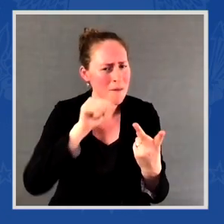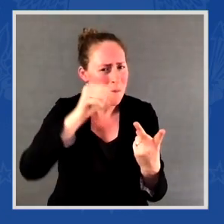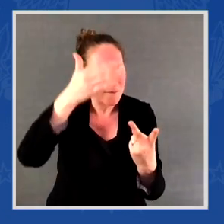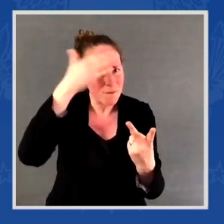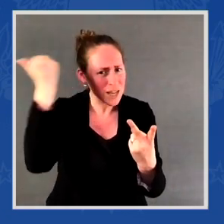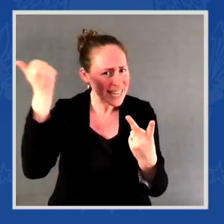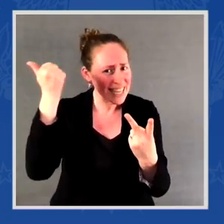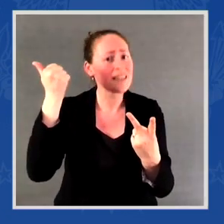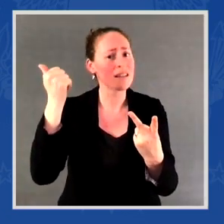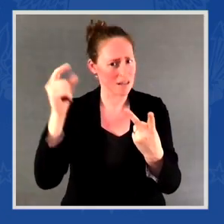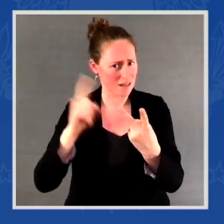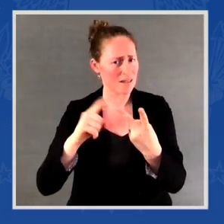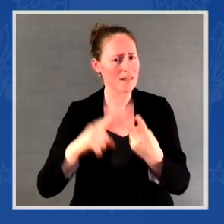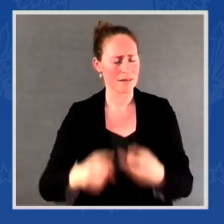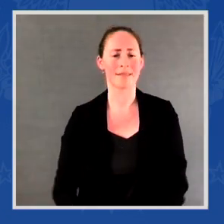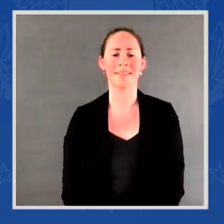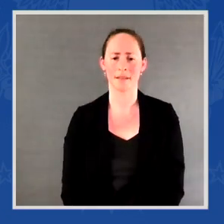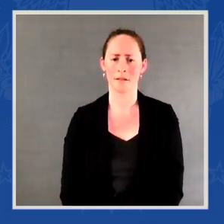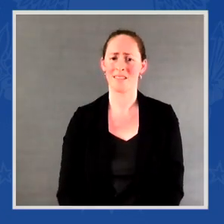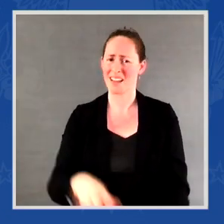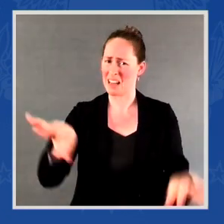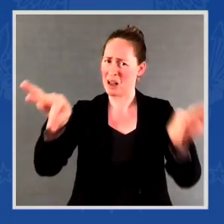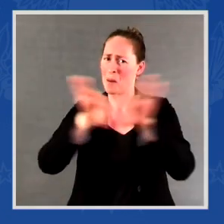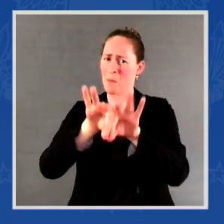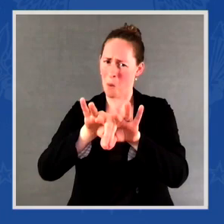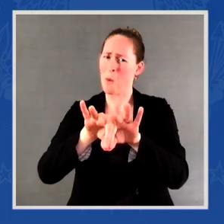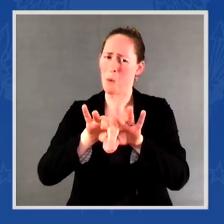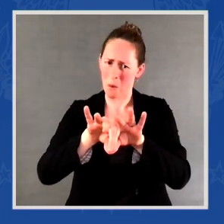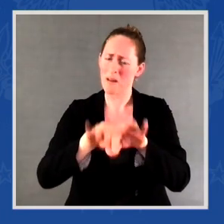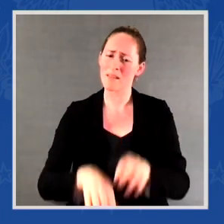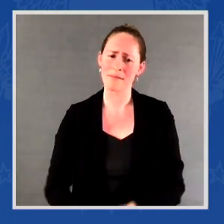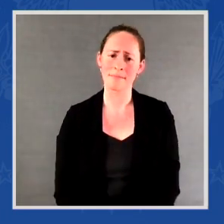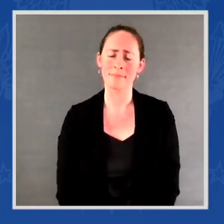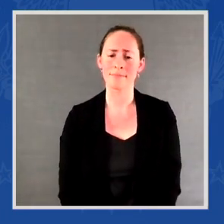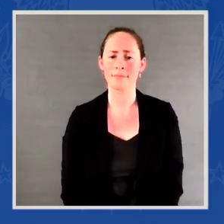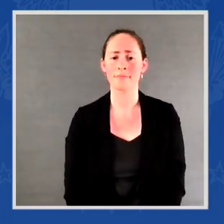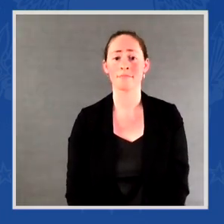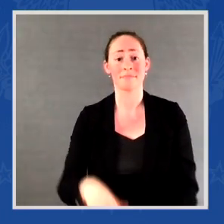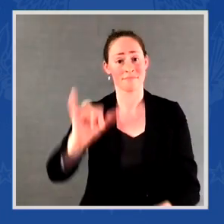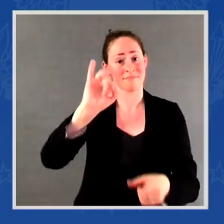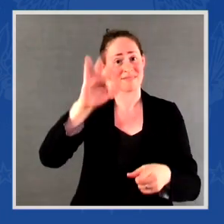And if you're not vaccinated, don't put it off any longer.